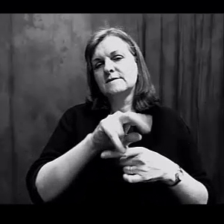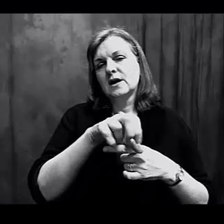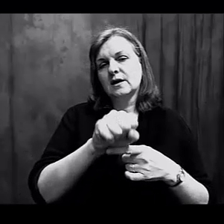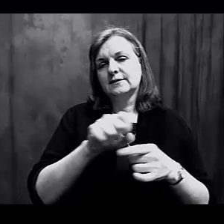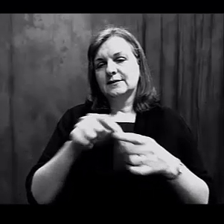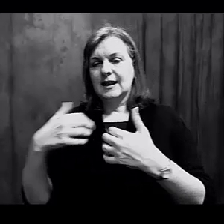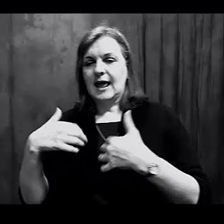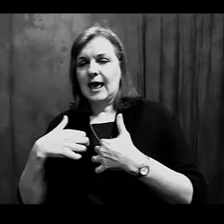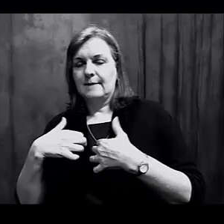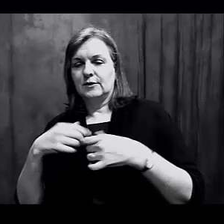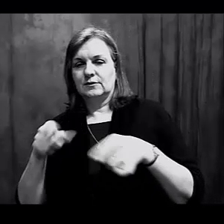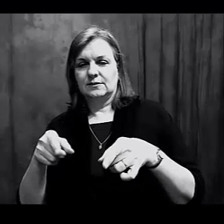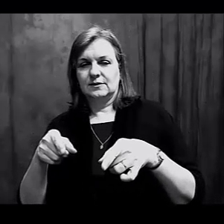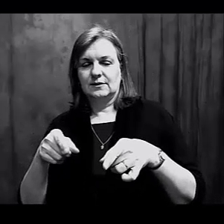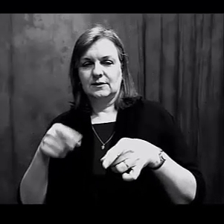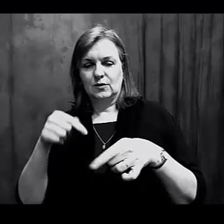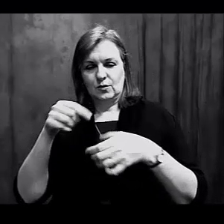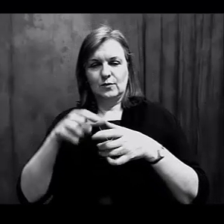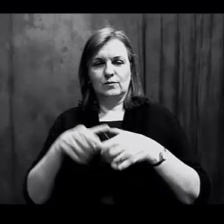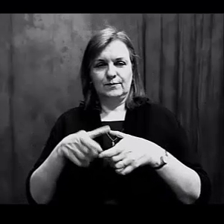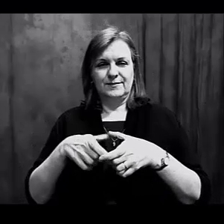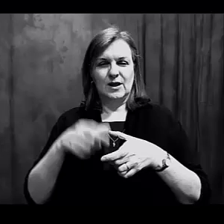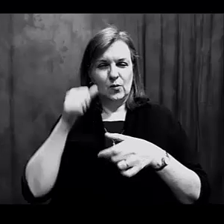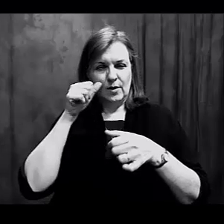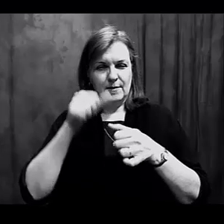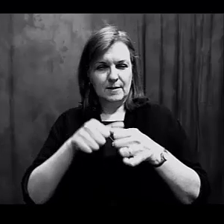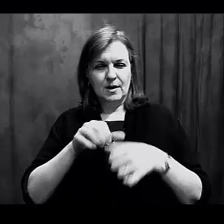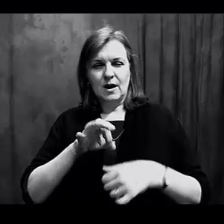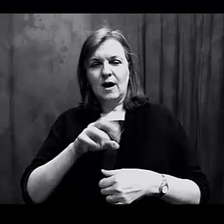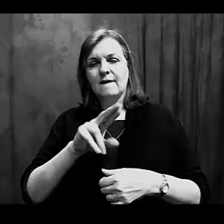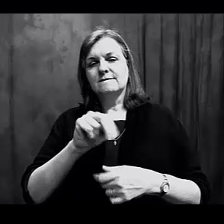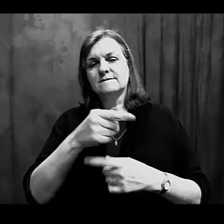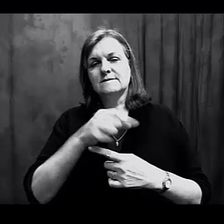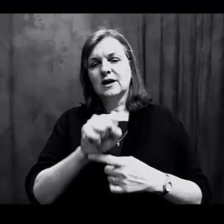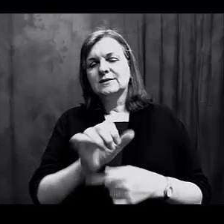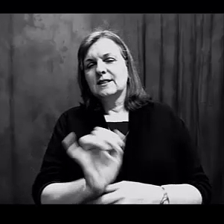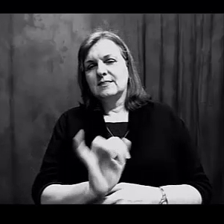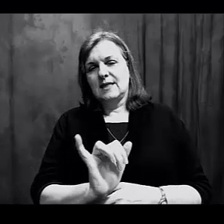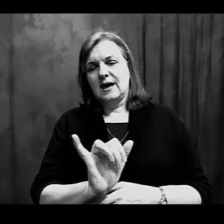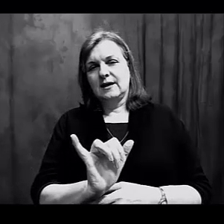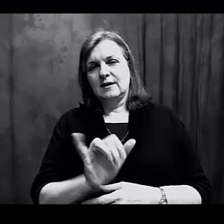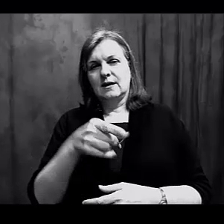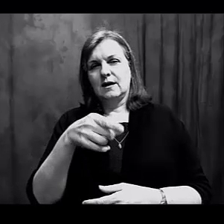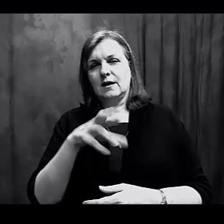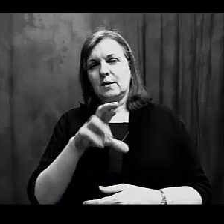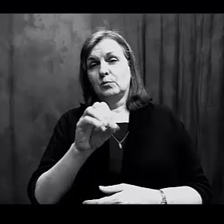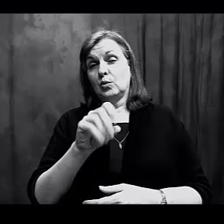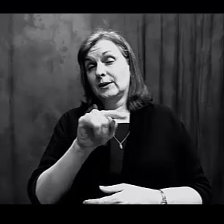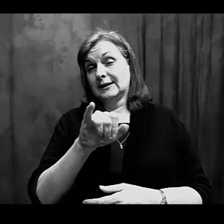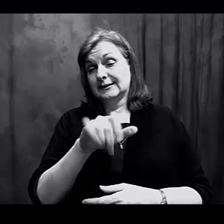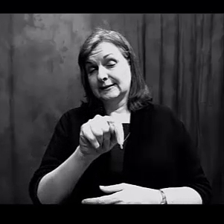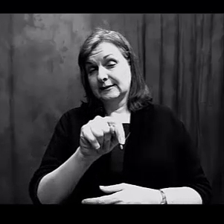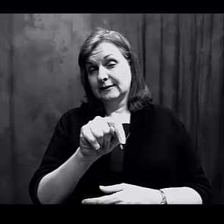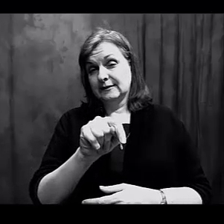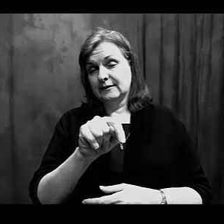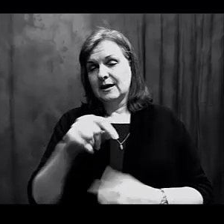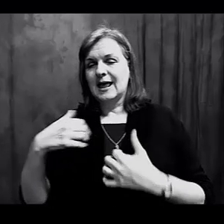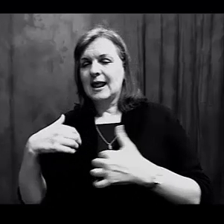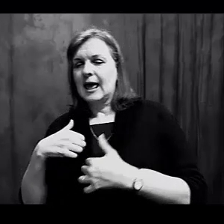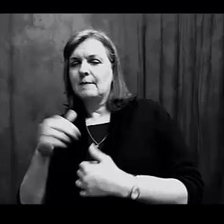fungus and animals as far as these protists - so remember this is our fungus-like protist